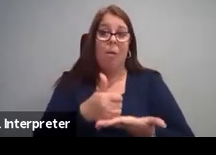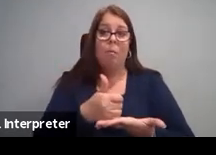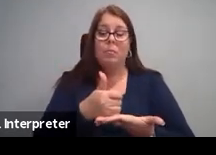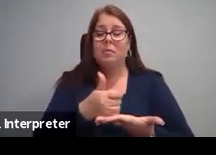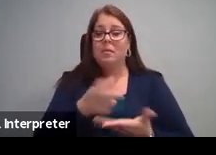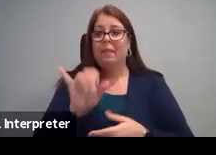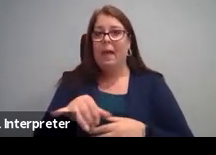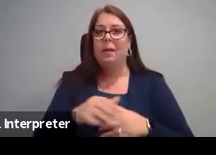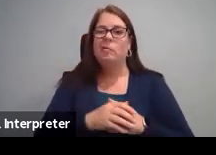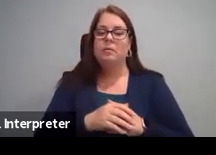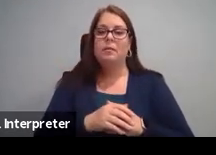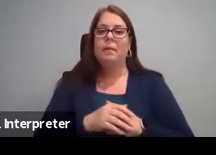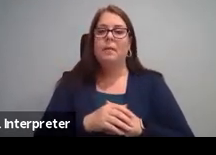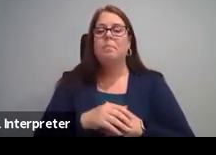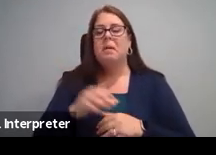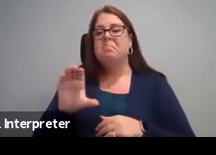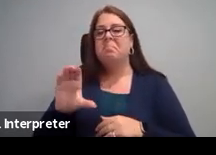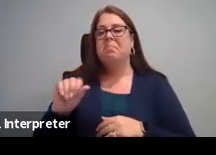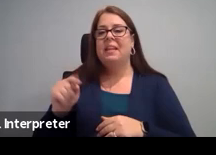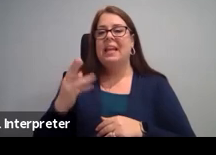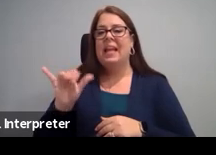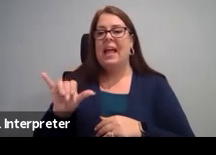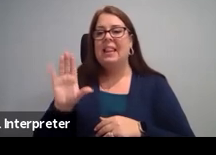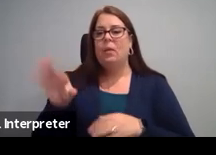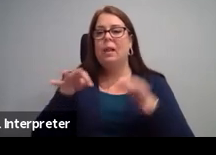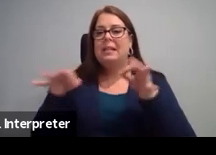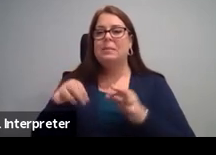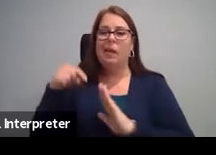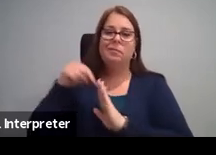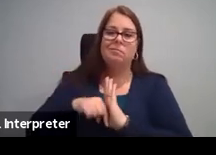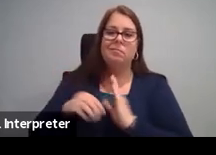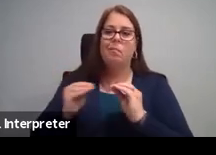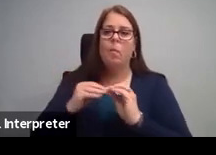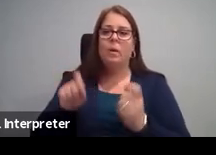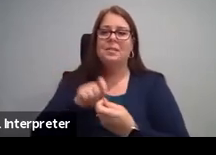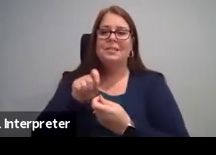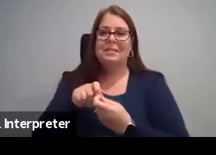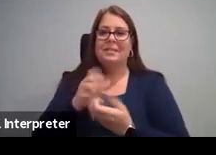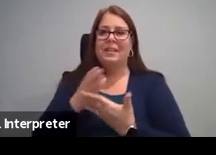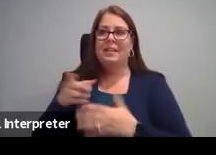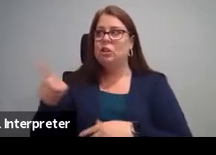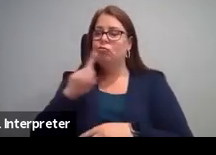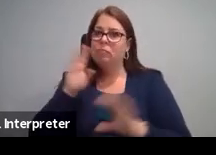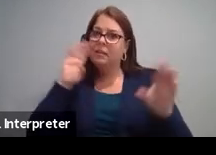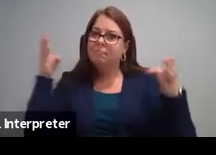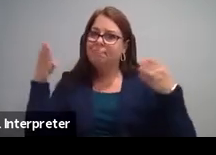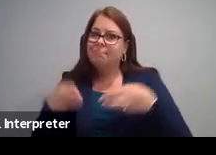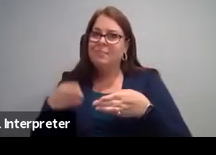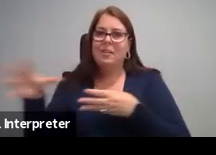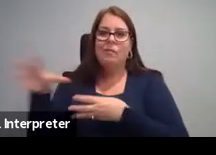Laurie Arnold: But Kathy is going to talk about some of these more specific things that she really targets when she gets involved in the design process.